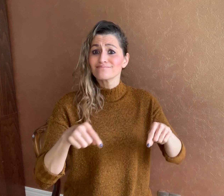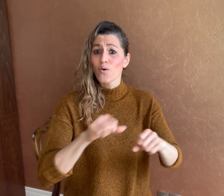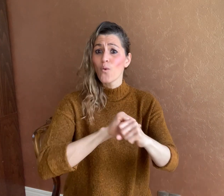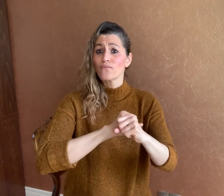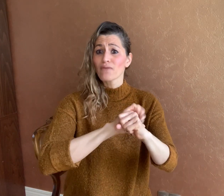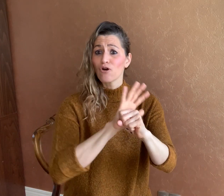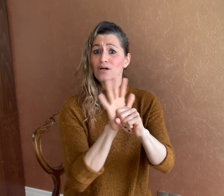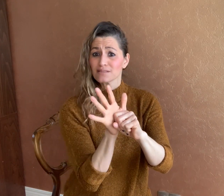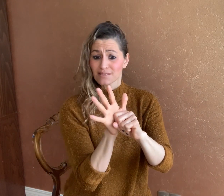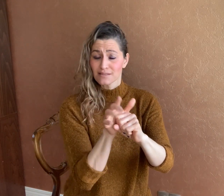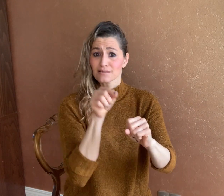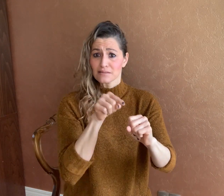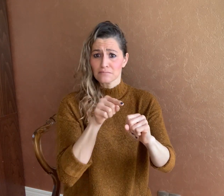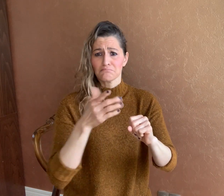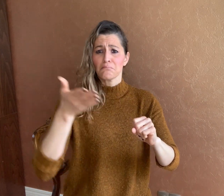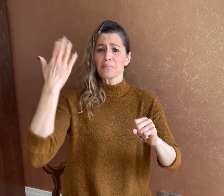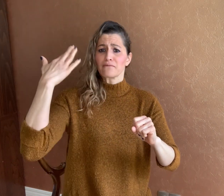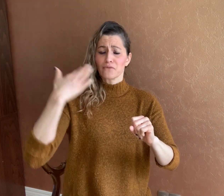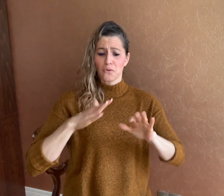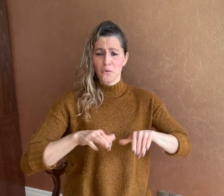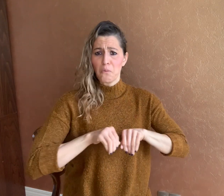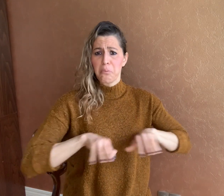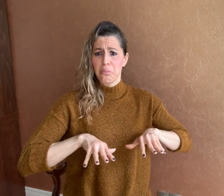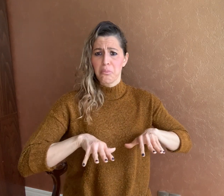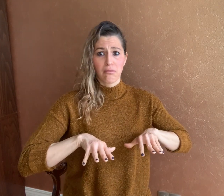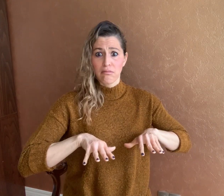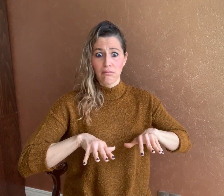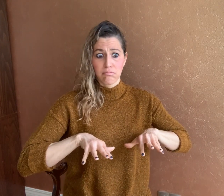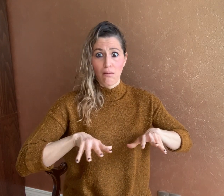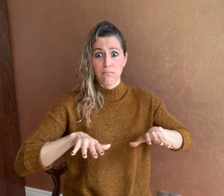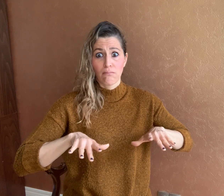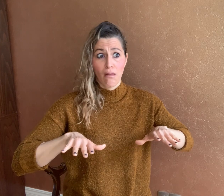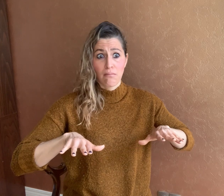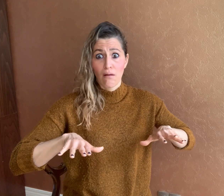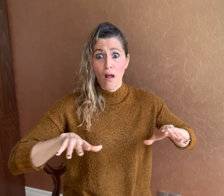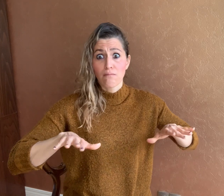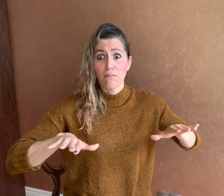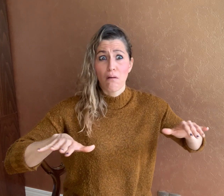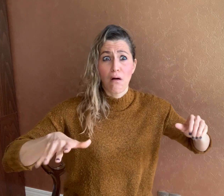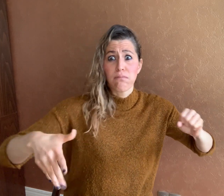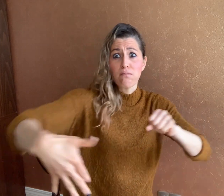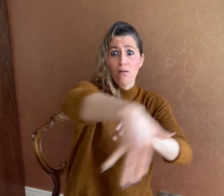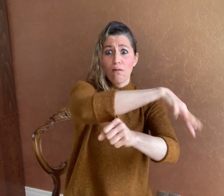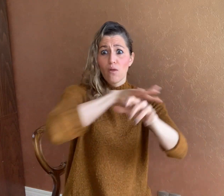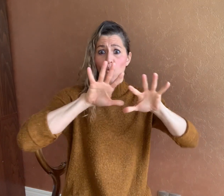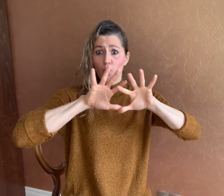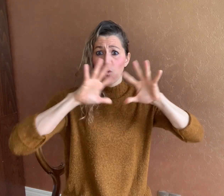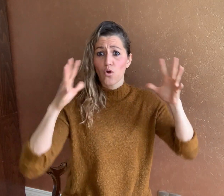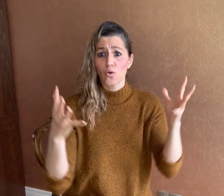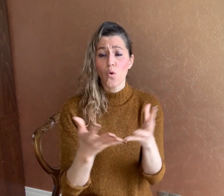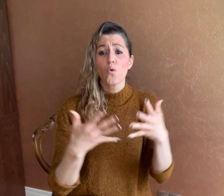The coronavirus was an epidemic before it turned pandemic